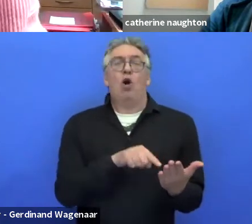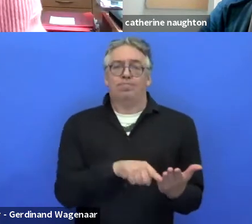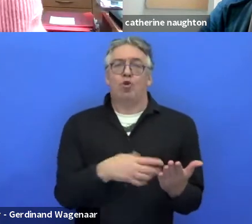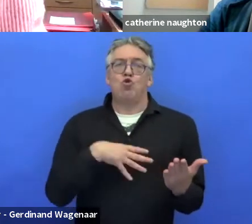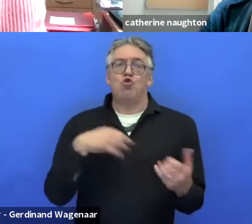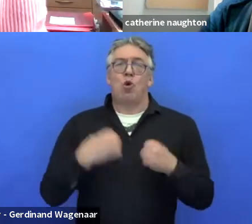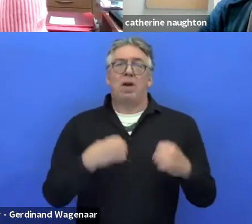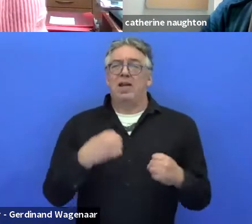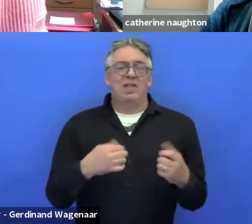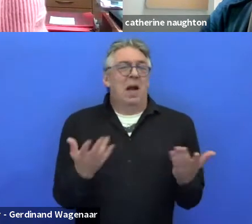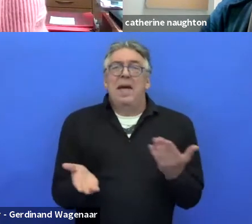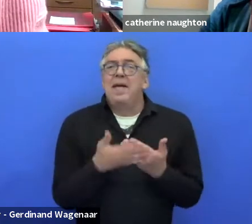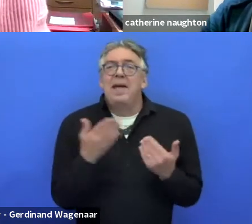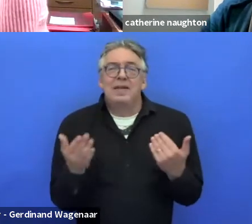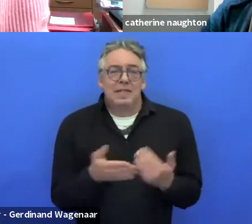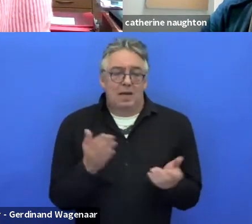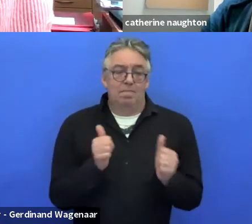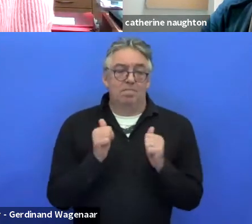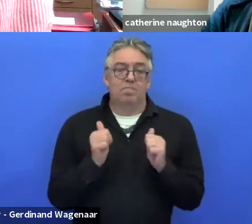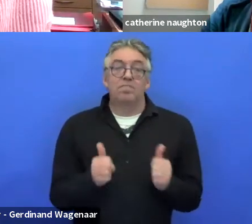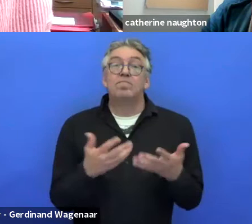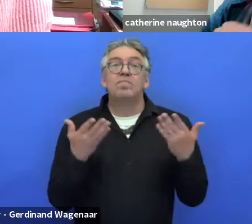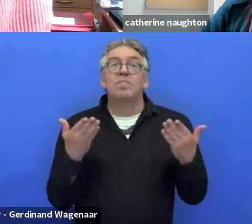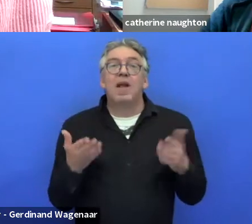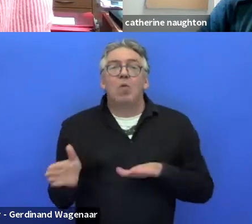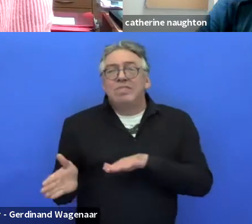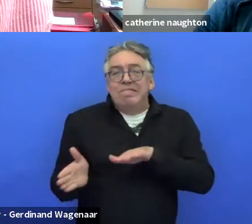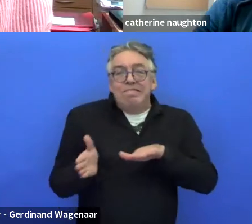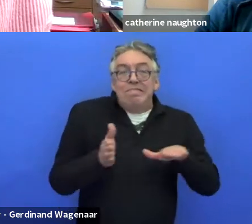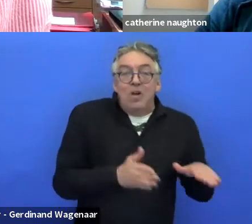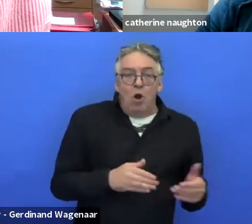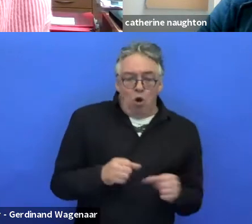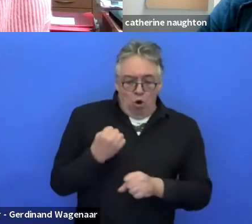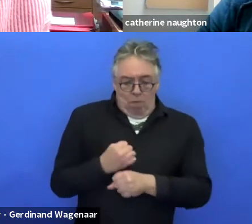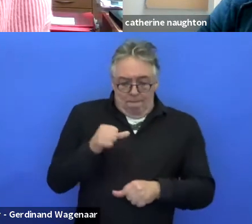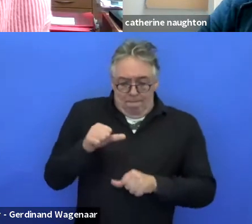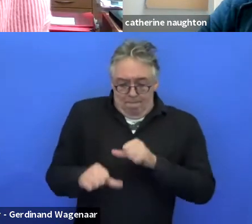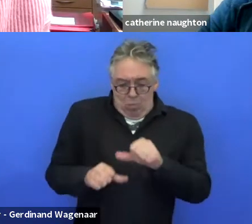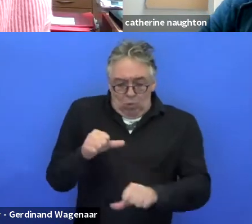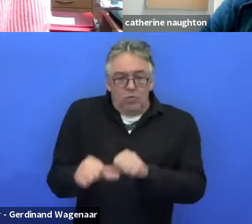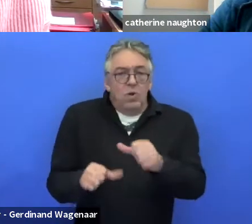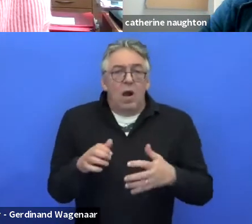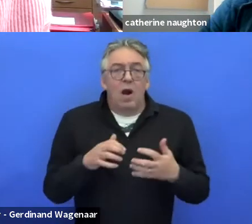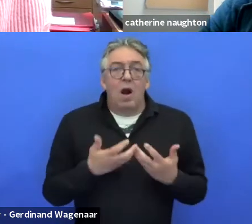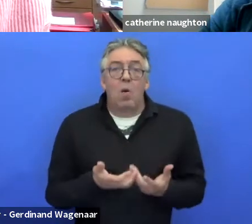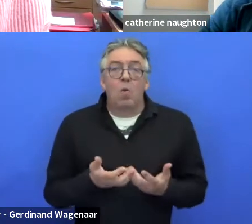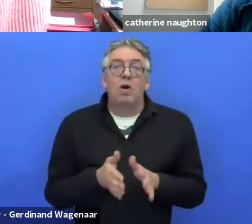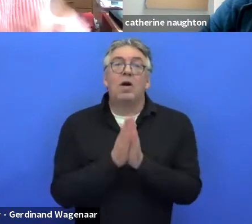So, quickly about the procedures. What I'd like you to remember is this.